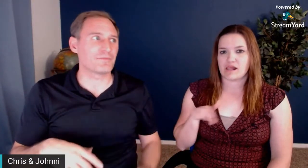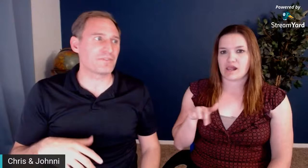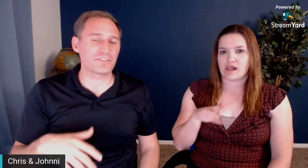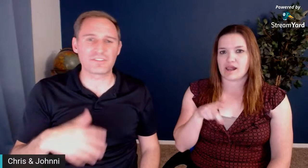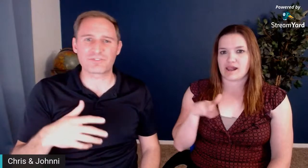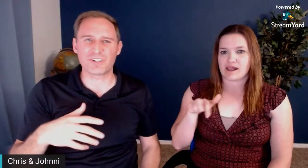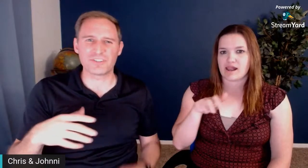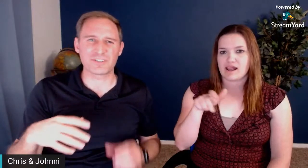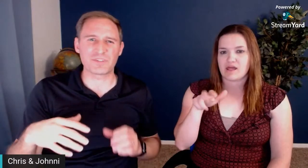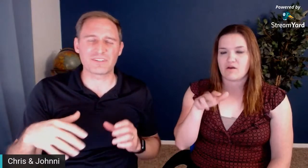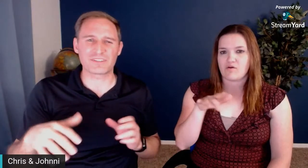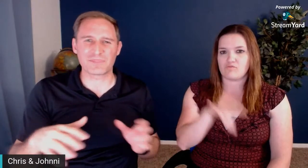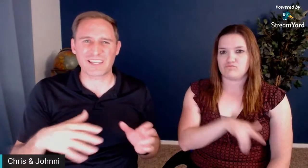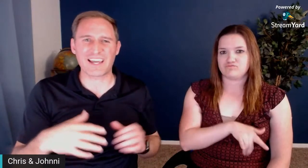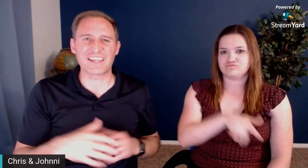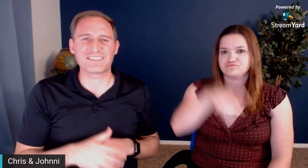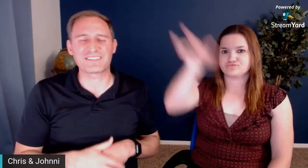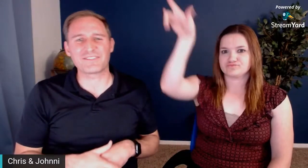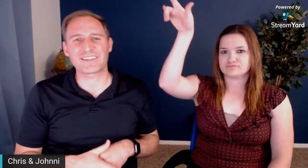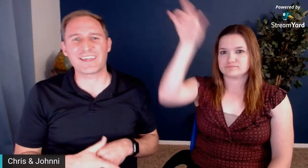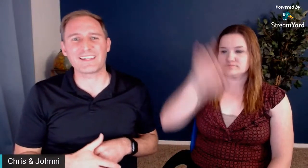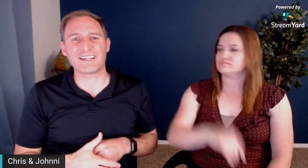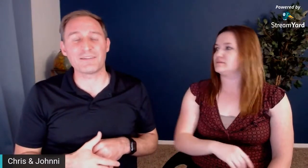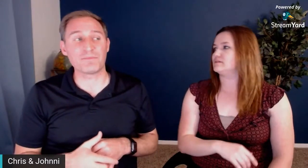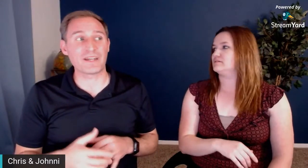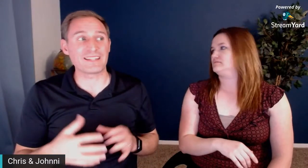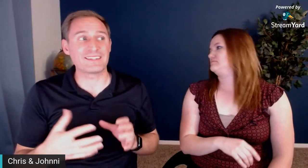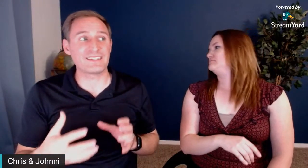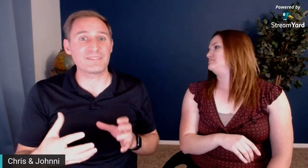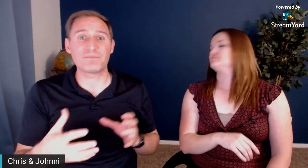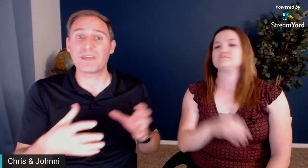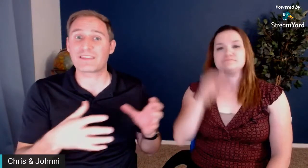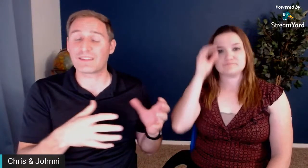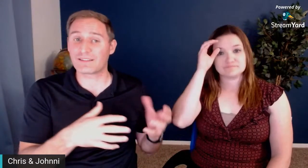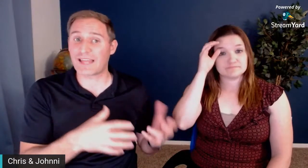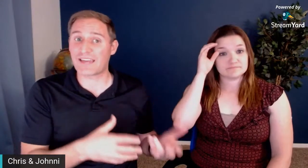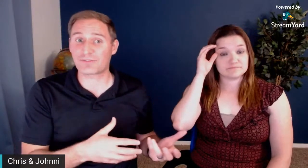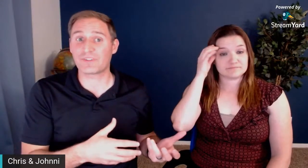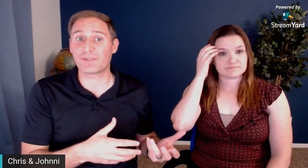we flew the drone and we took some like hikes and stuff like that but i did make the last one that